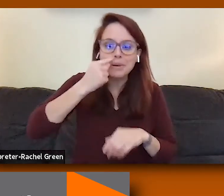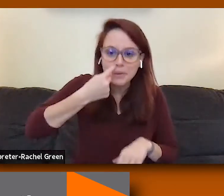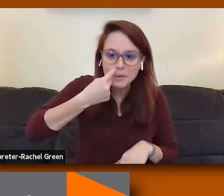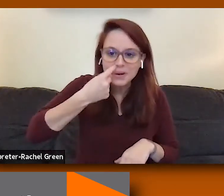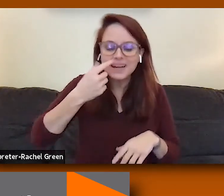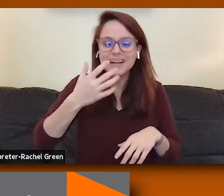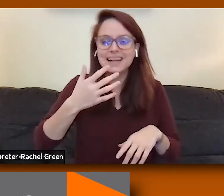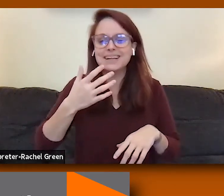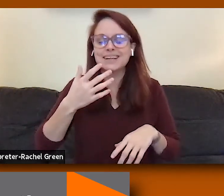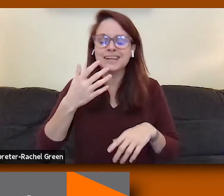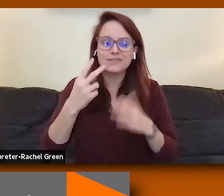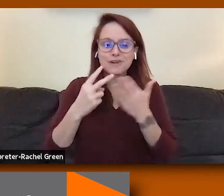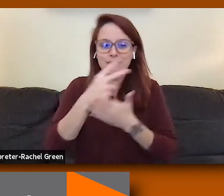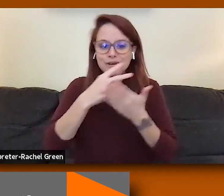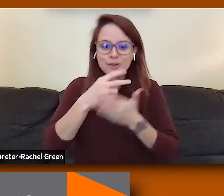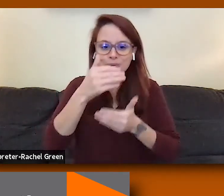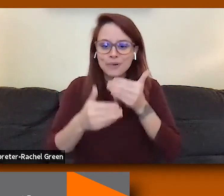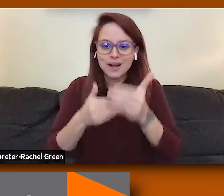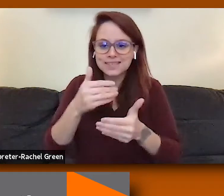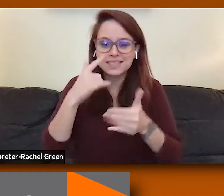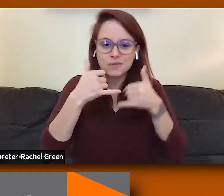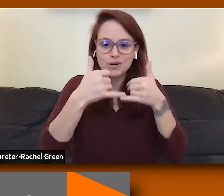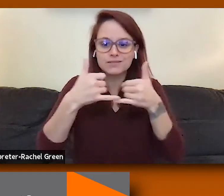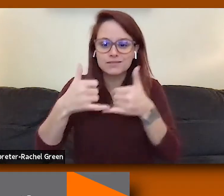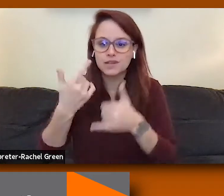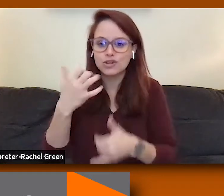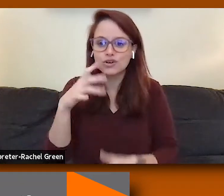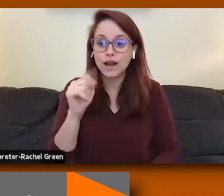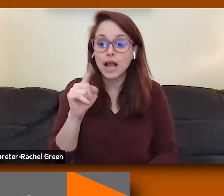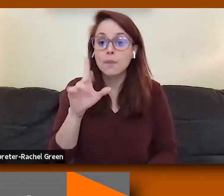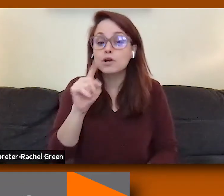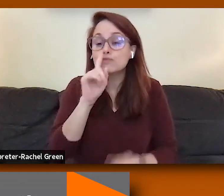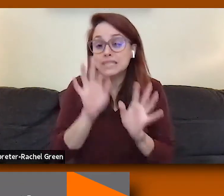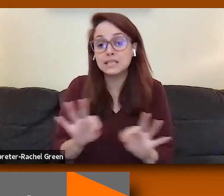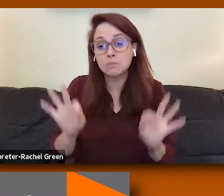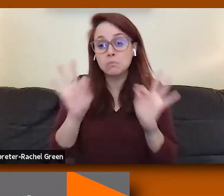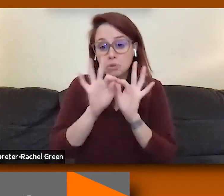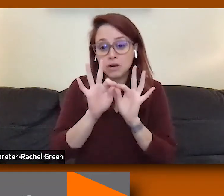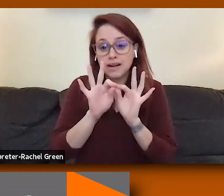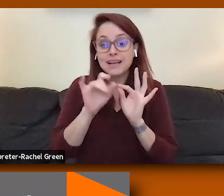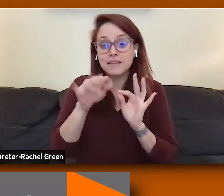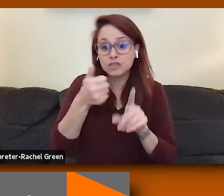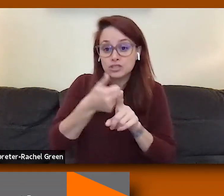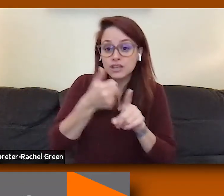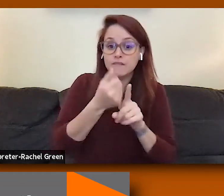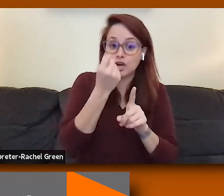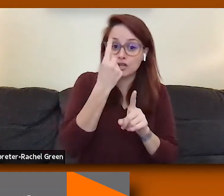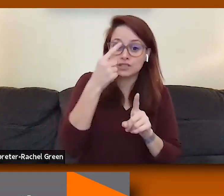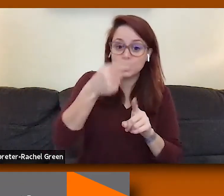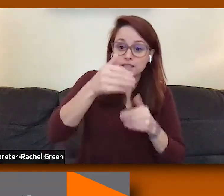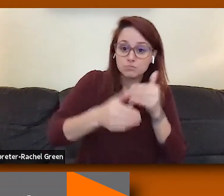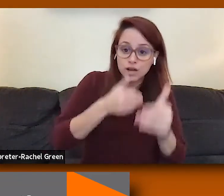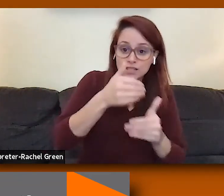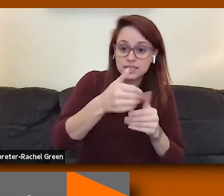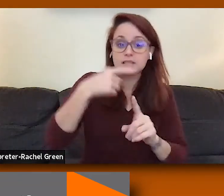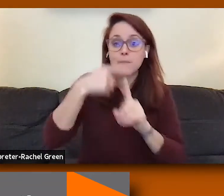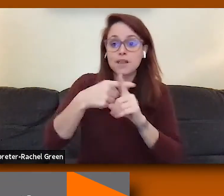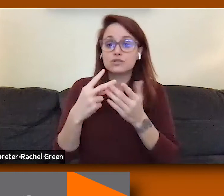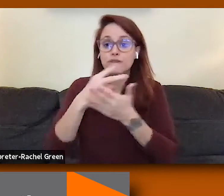the grant review process, but it is very, very important. Understanding the grant review process and the review criteria is key